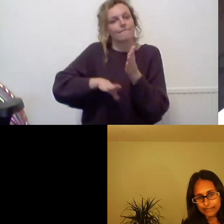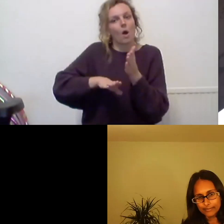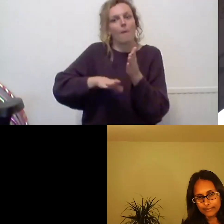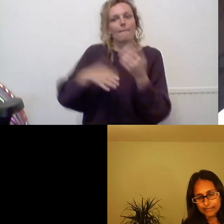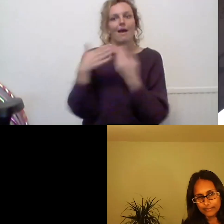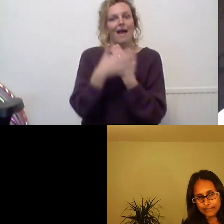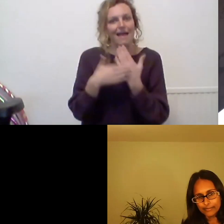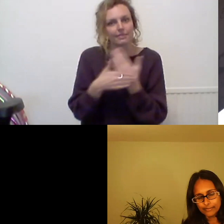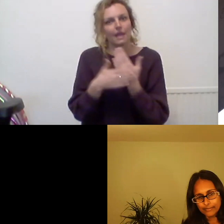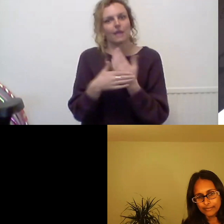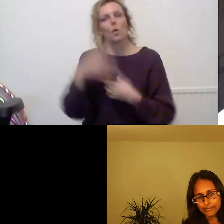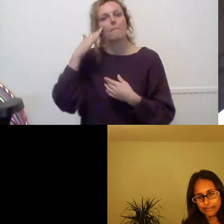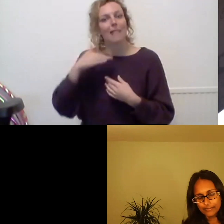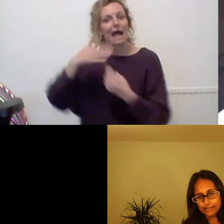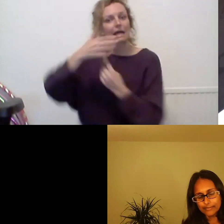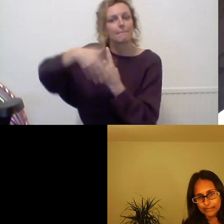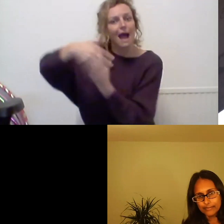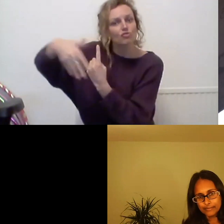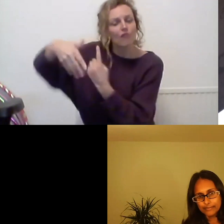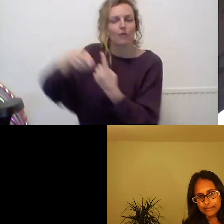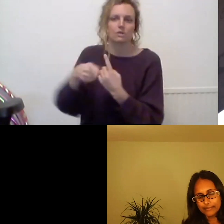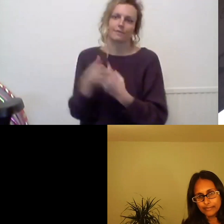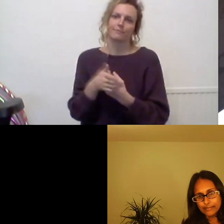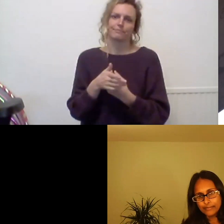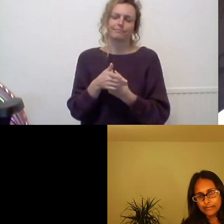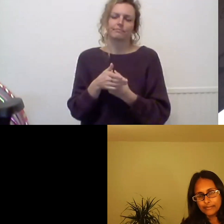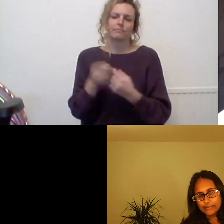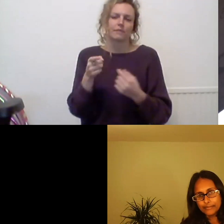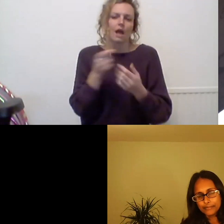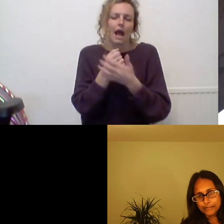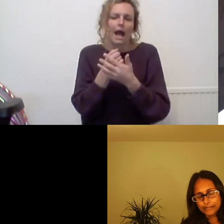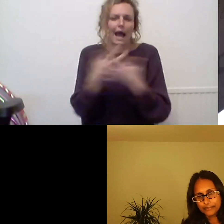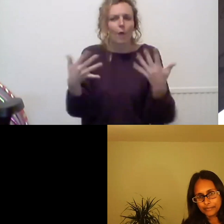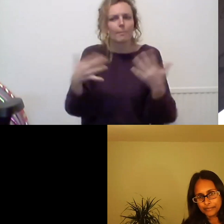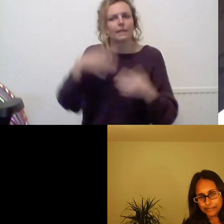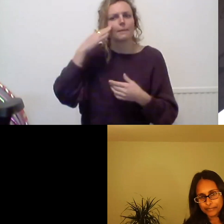you just spoke about Dr. Lazarus How many black people were there in those trials or